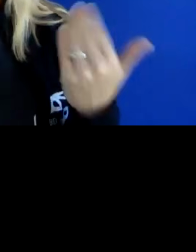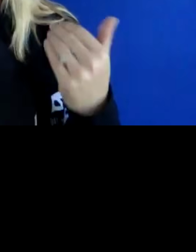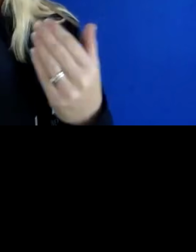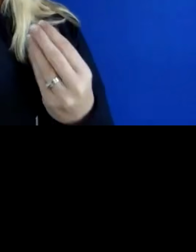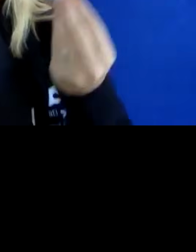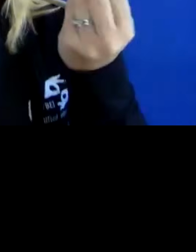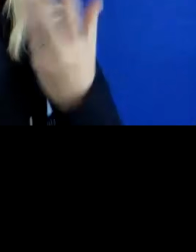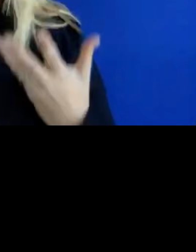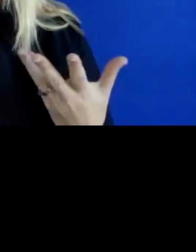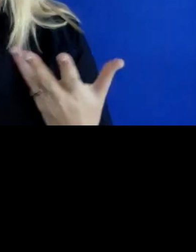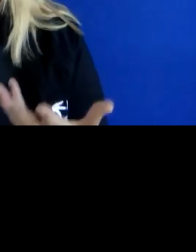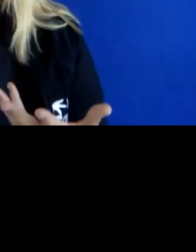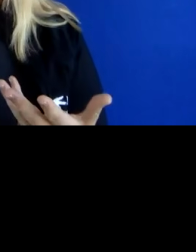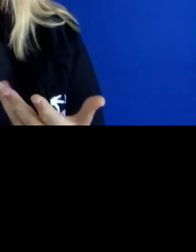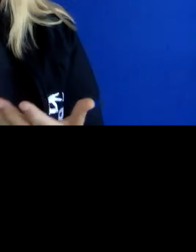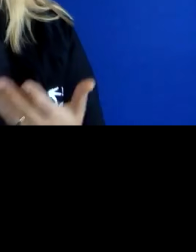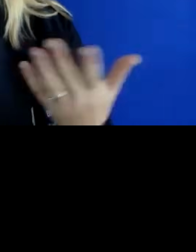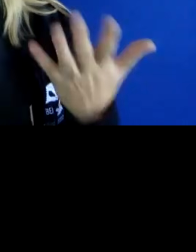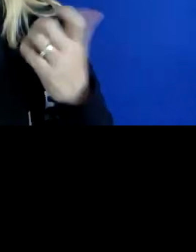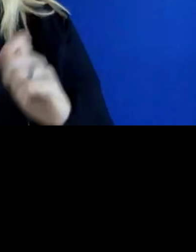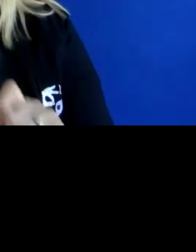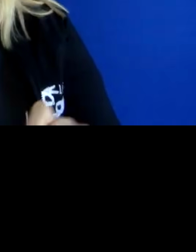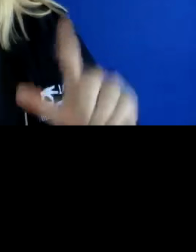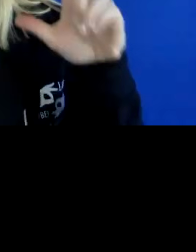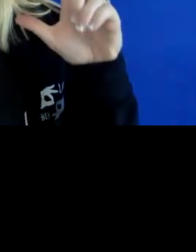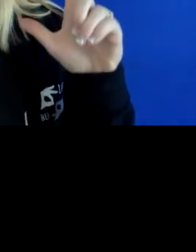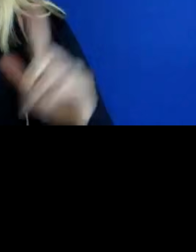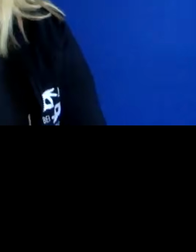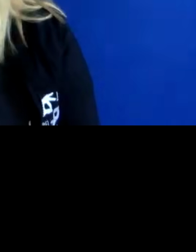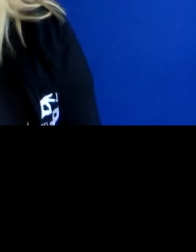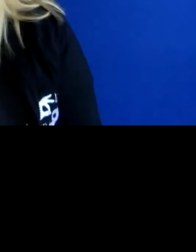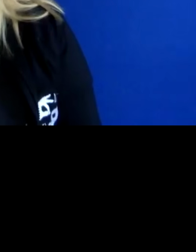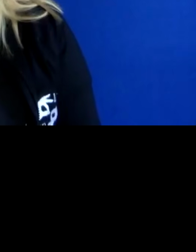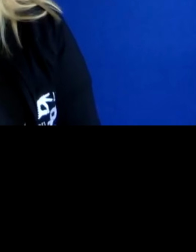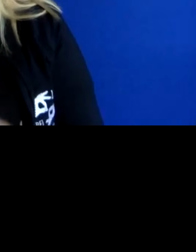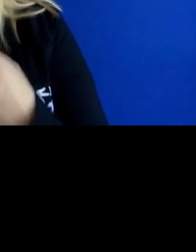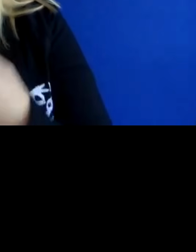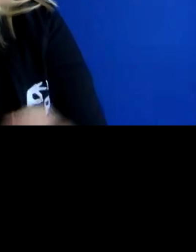Do you want to come -- with the microphone or do you want to type? Let us know what you prefer.